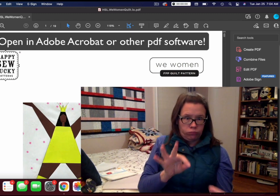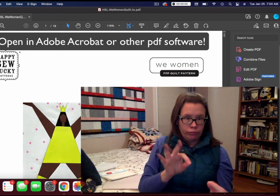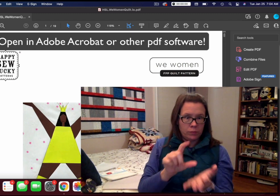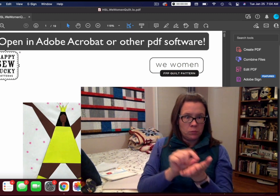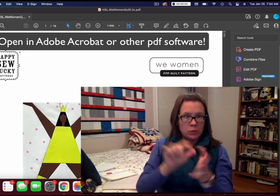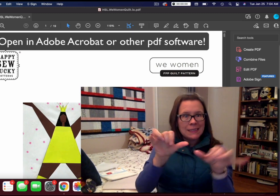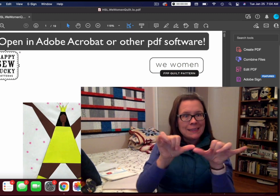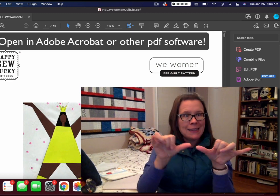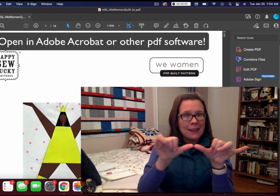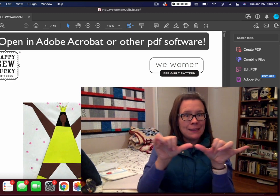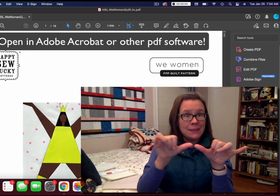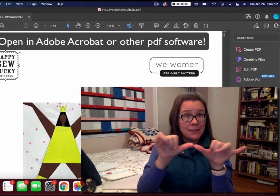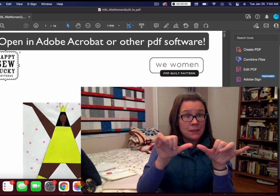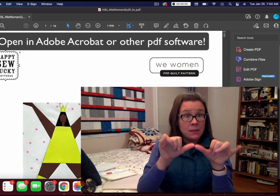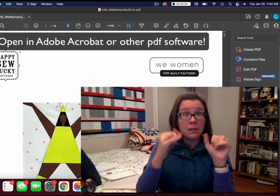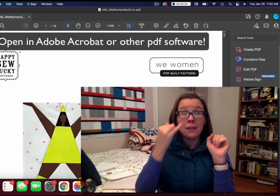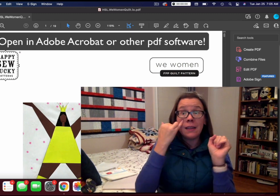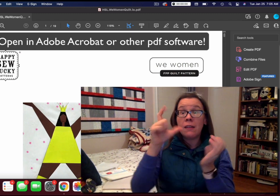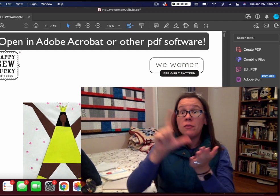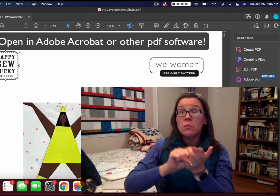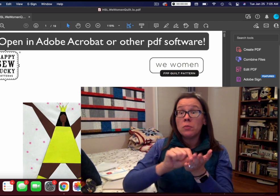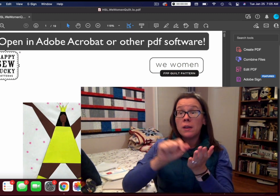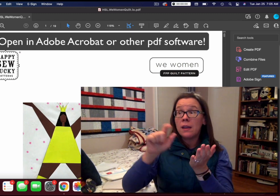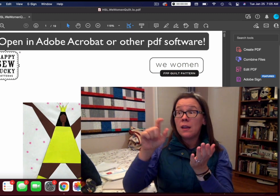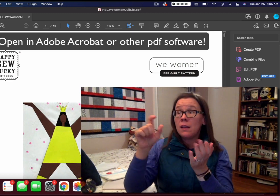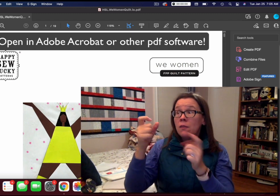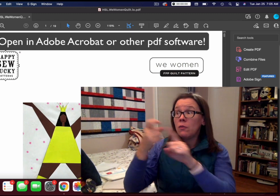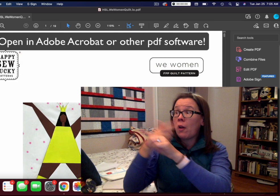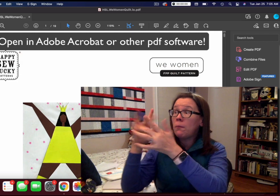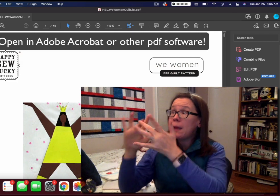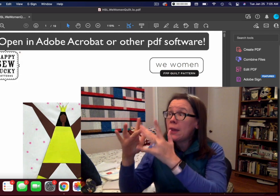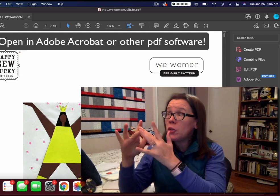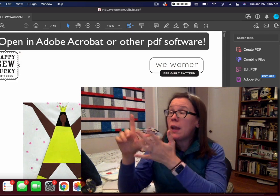Or, you know, if you've uploaded it to Drive for example and print from Drive - sometimes